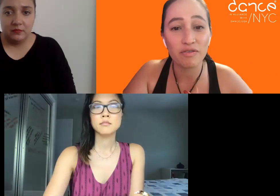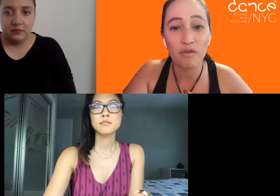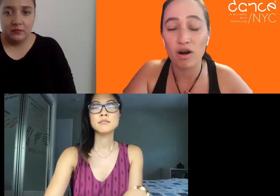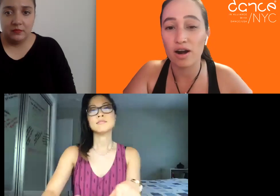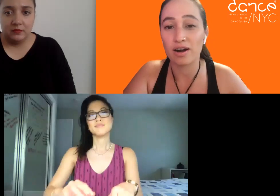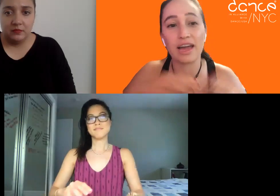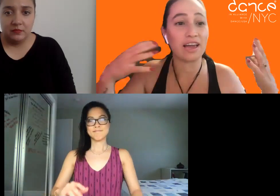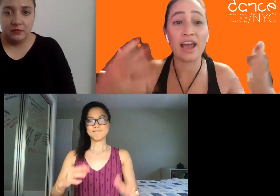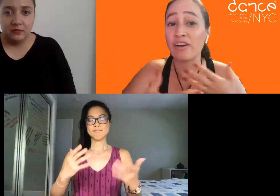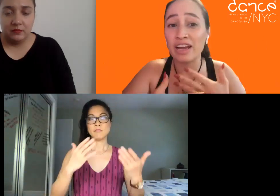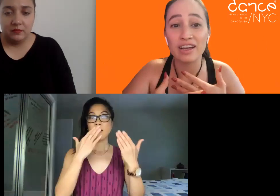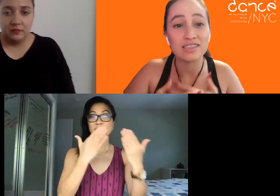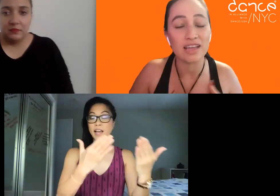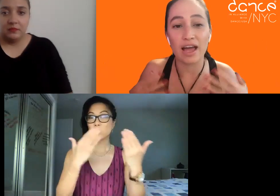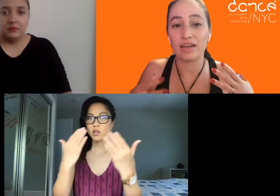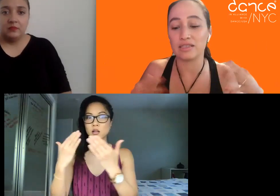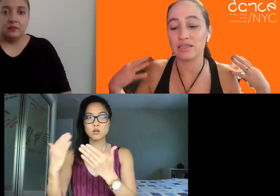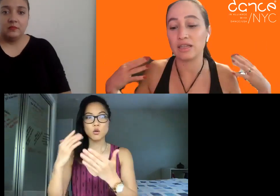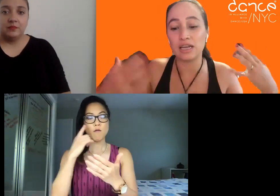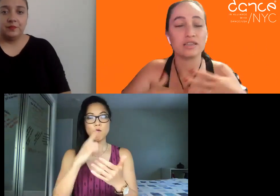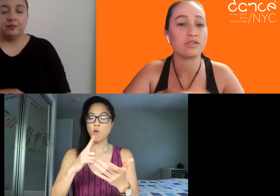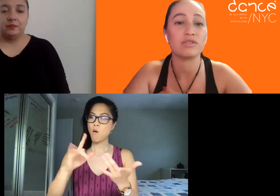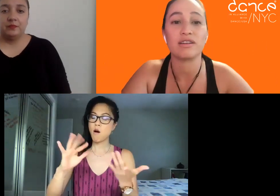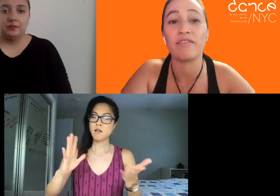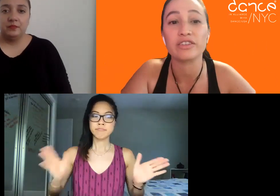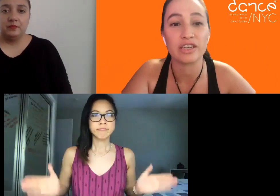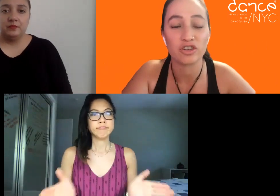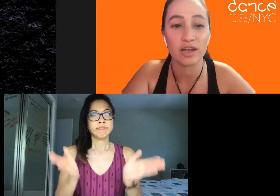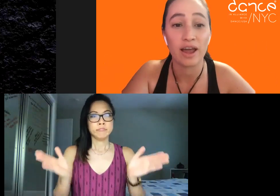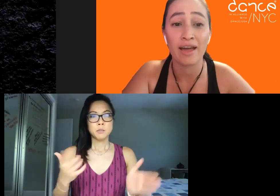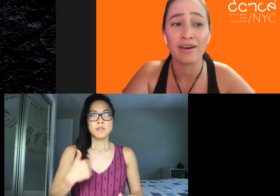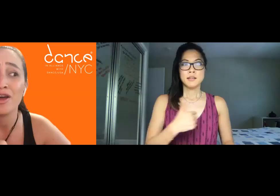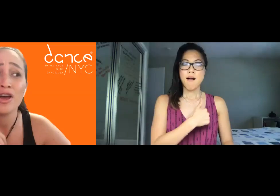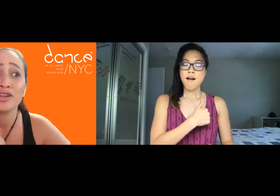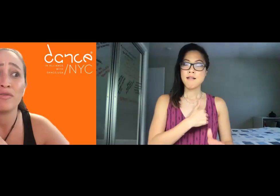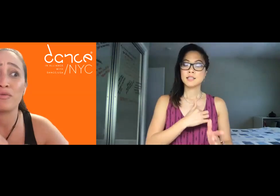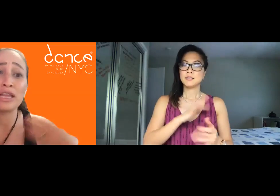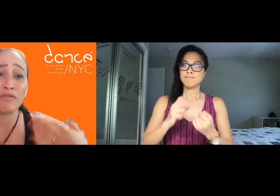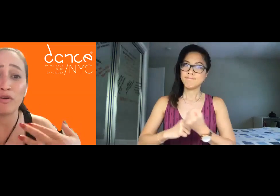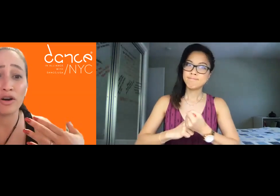for carrying us and leading us through this conversation and really for